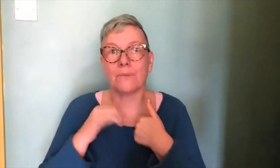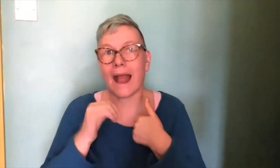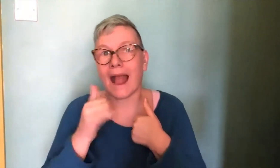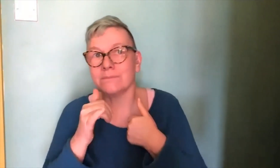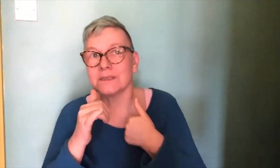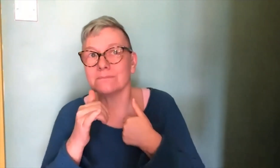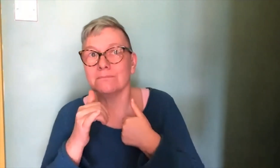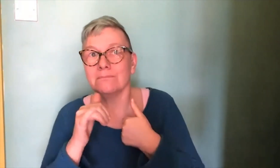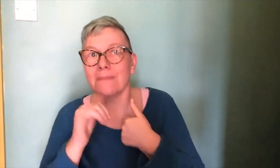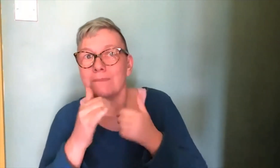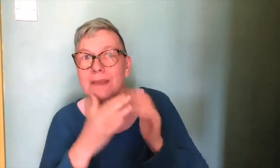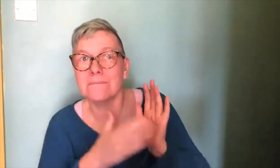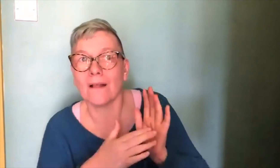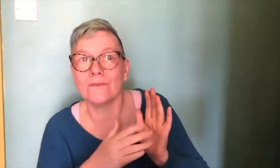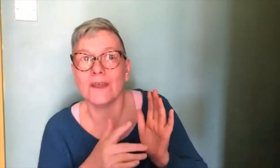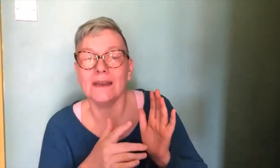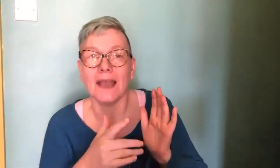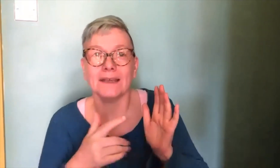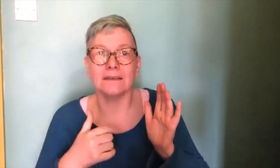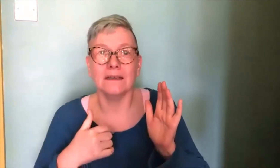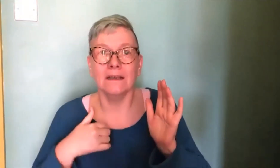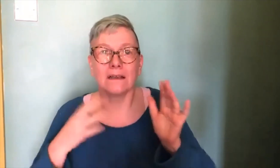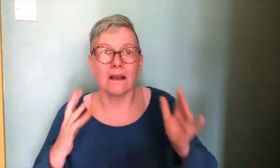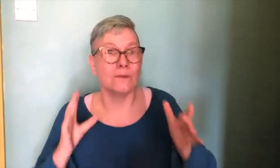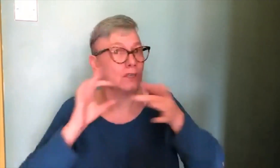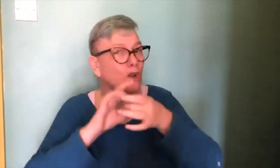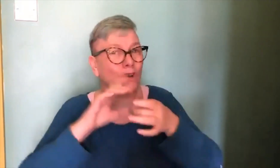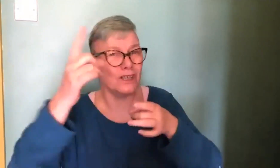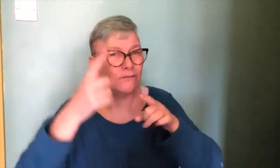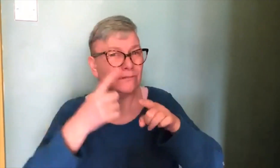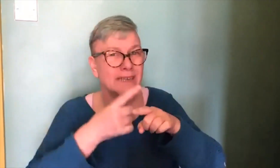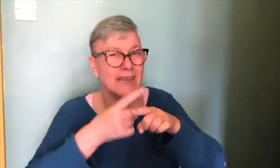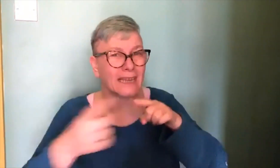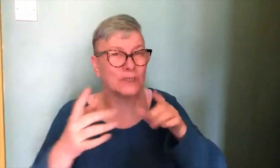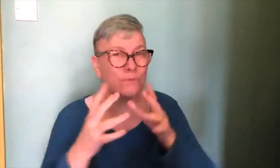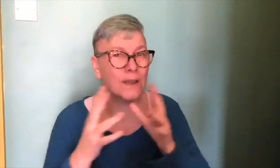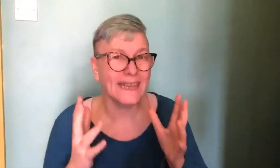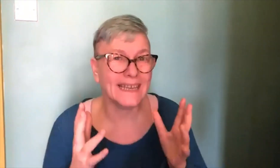perhaps, maybe, Melvin - I could come and join you next week